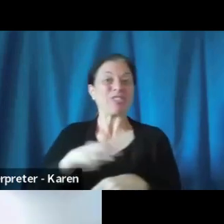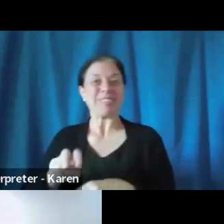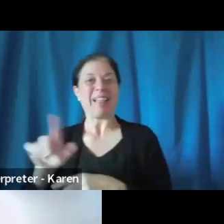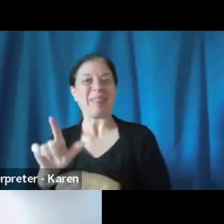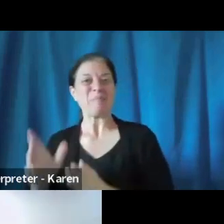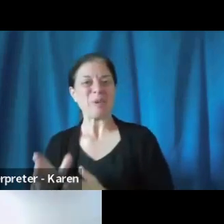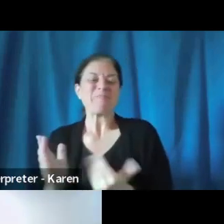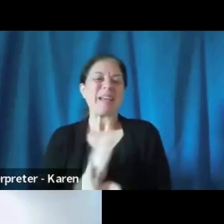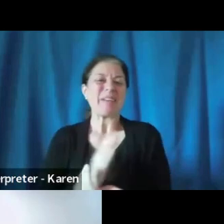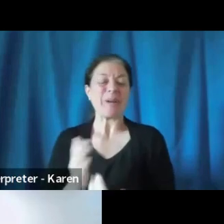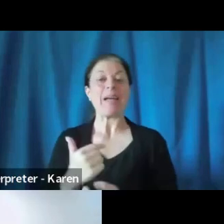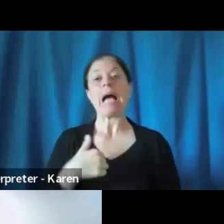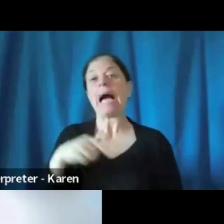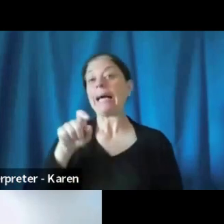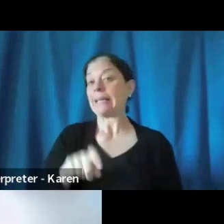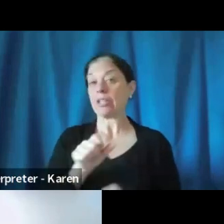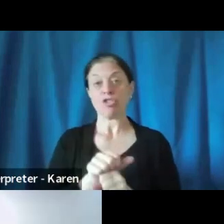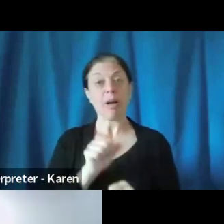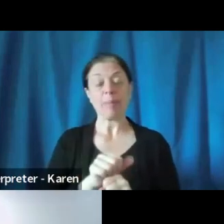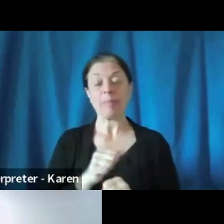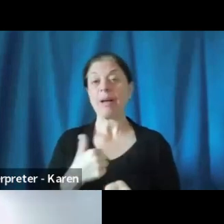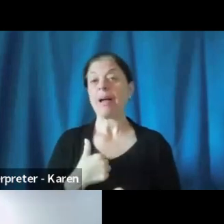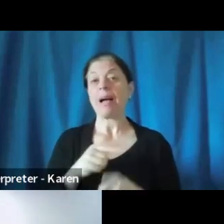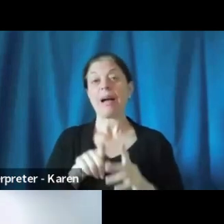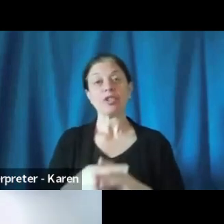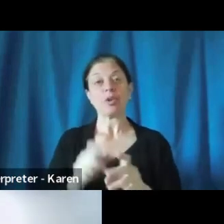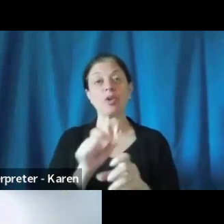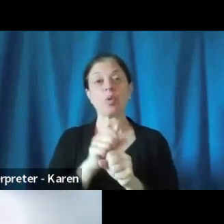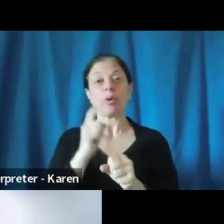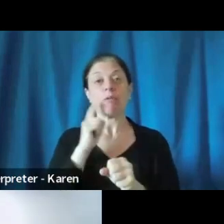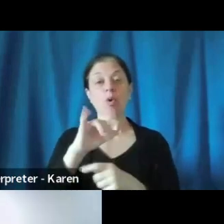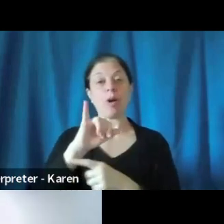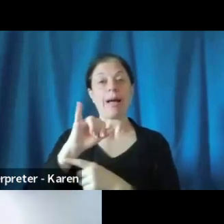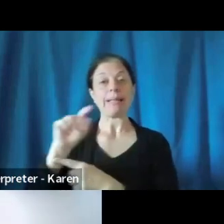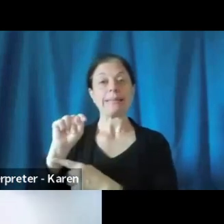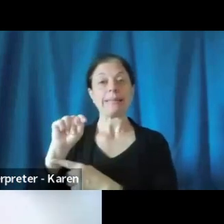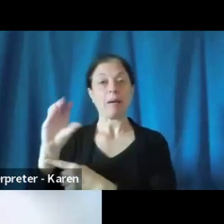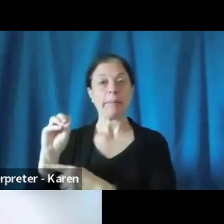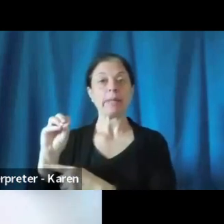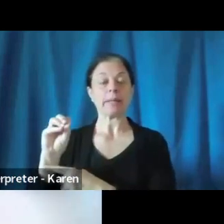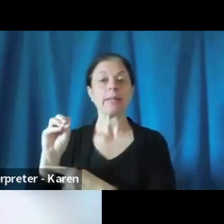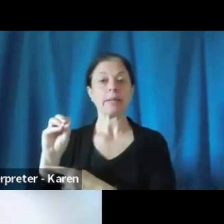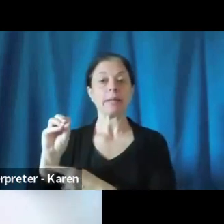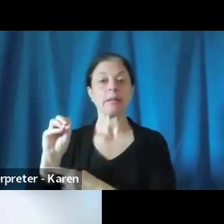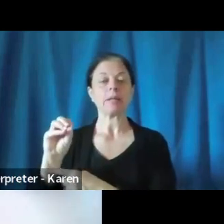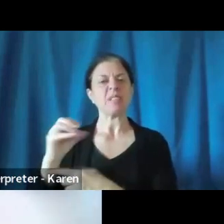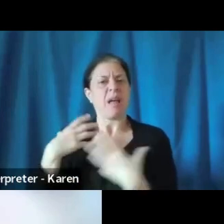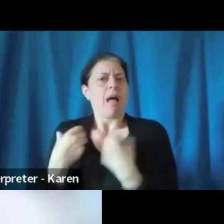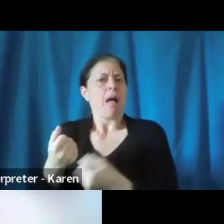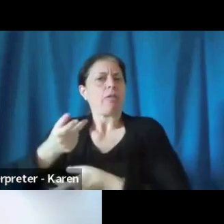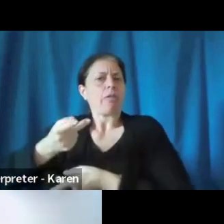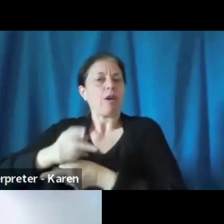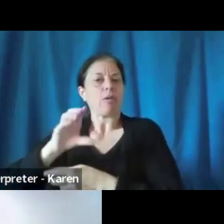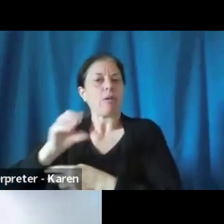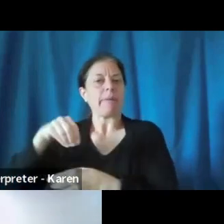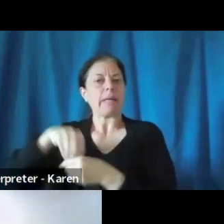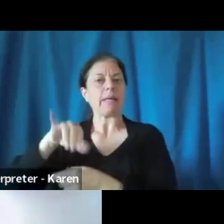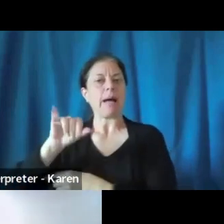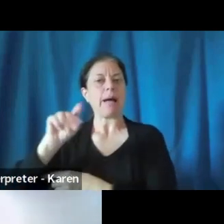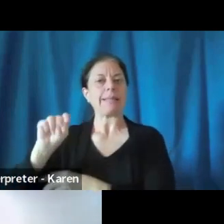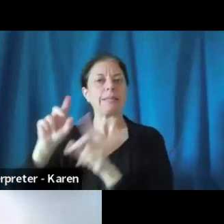a little bit in the financial prospects English major, librarian, but anyway, I needed a job and so I started working